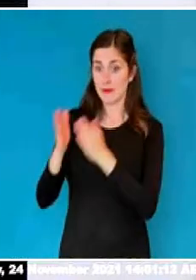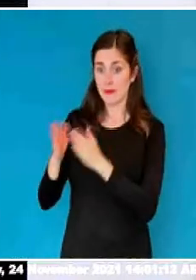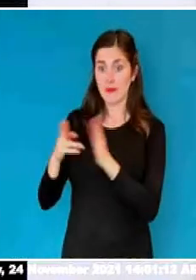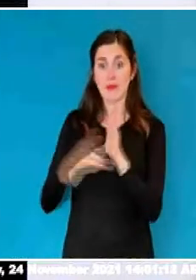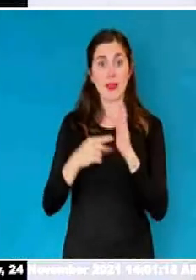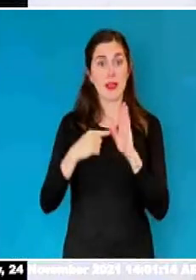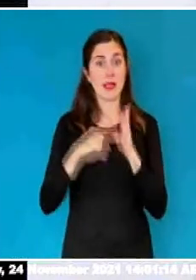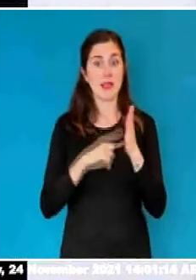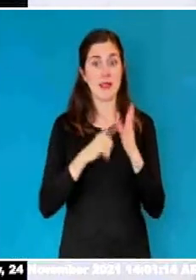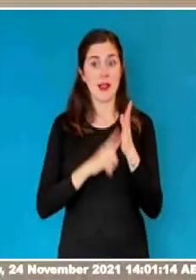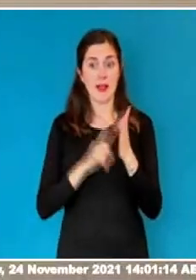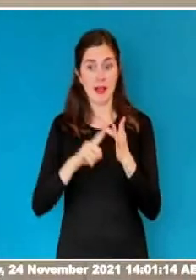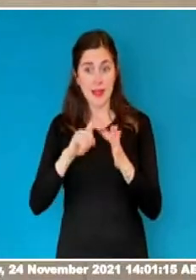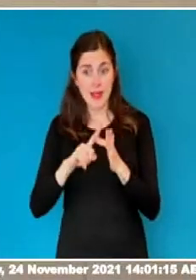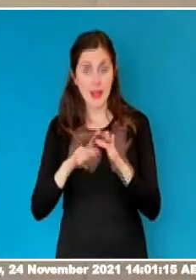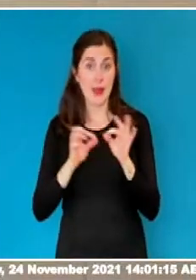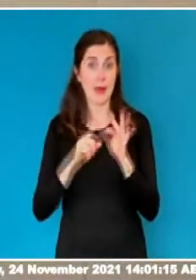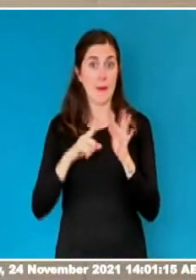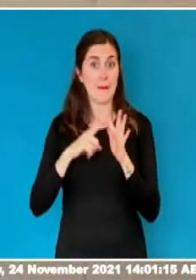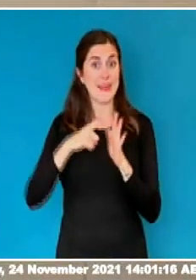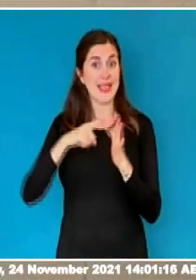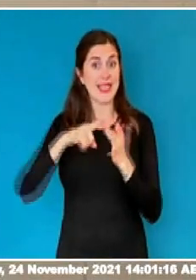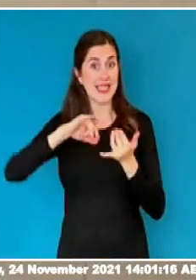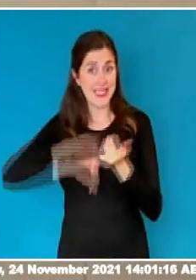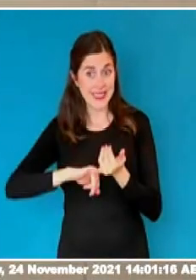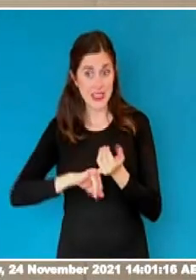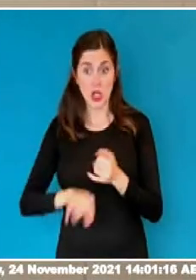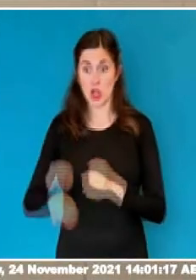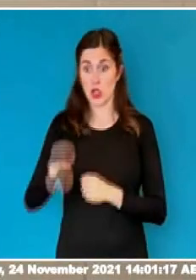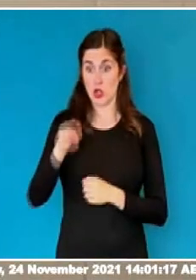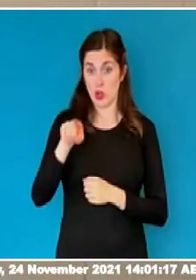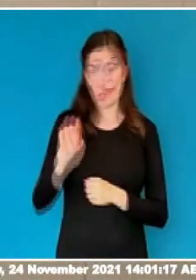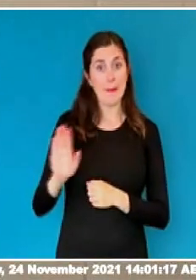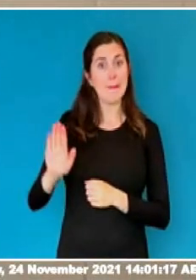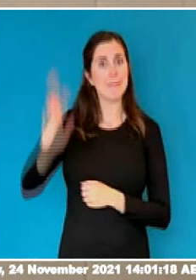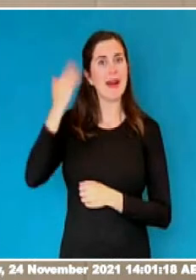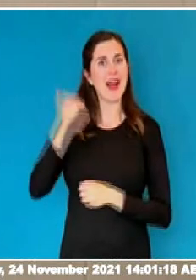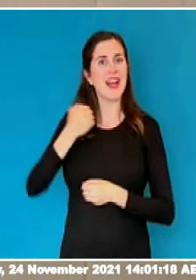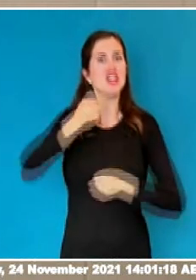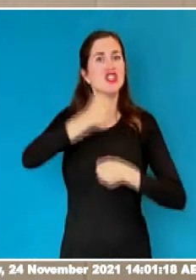Yes. MS EASTMAN: We have heard you were the General Manager of Strategic